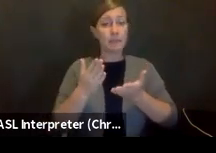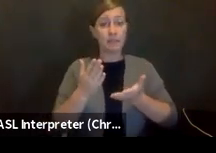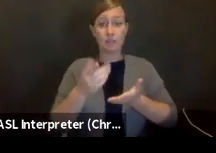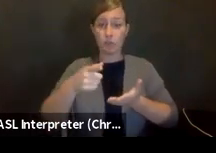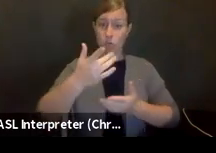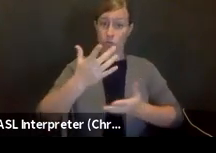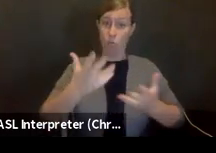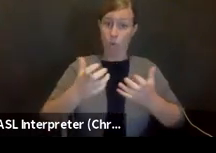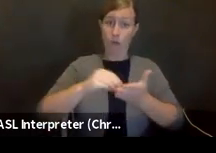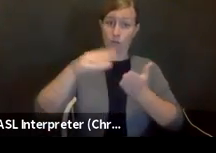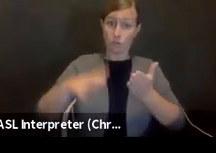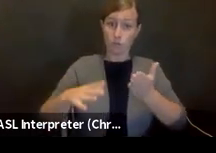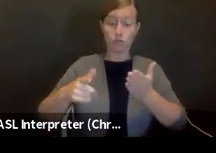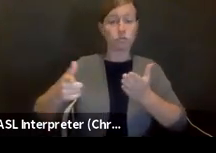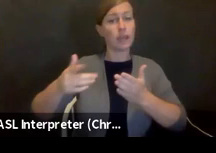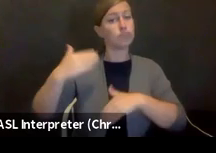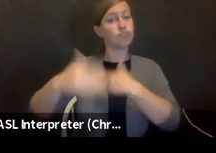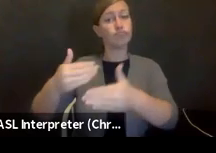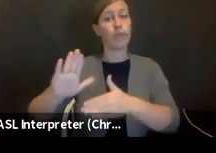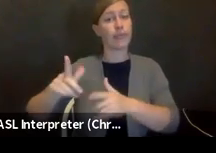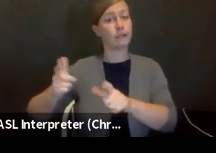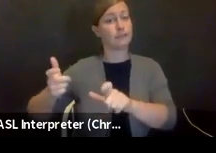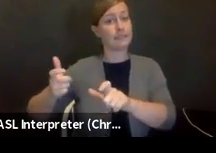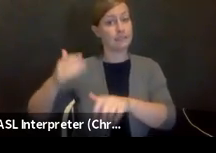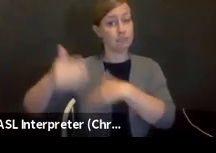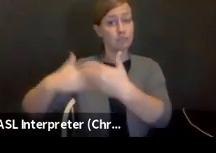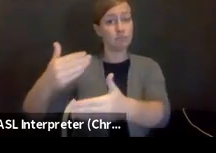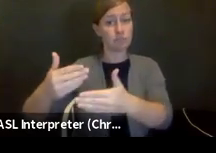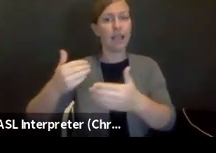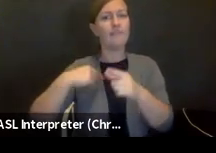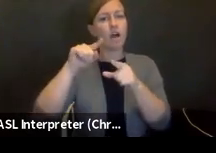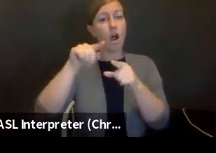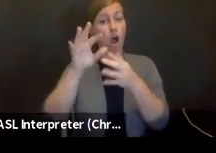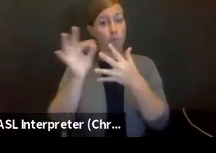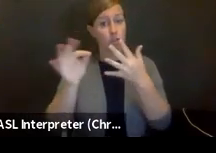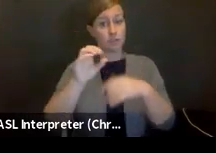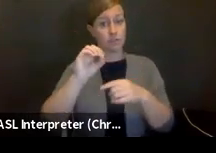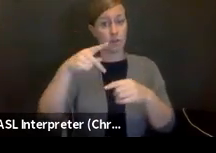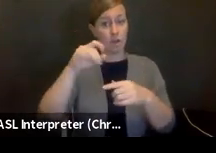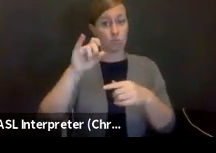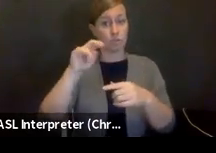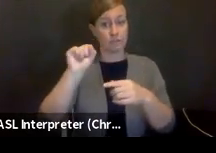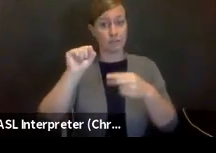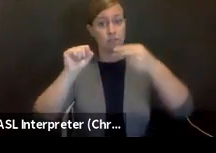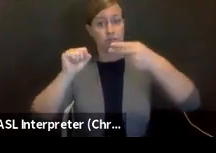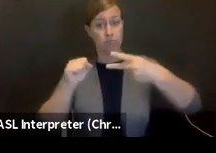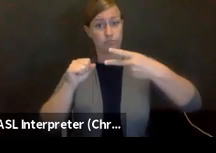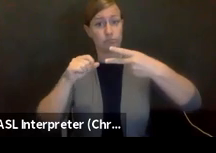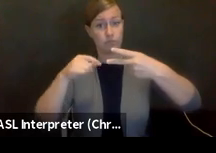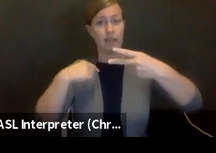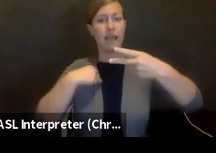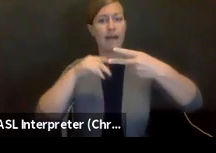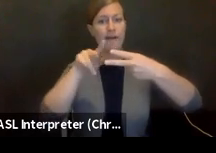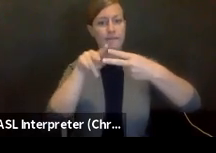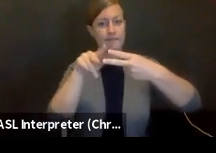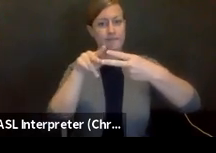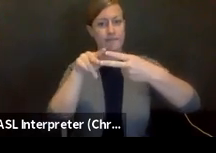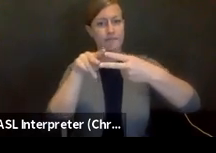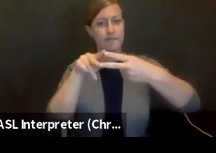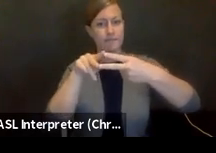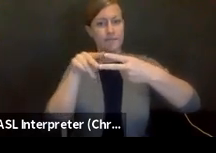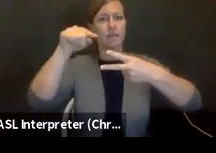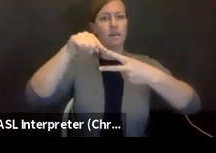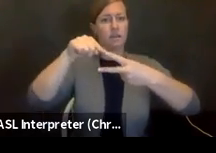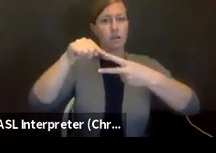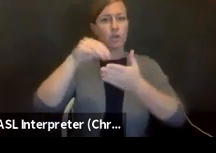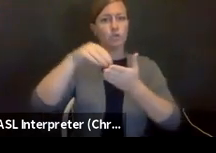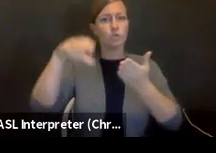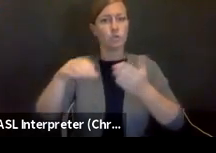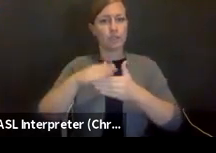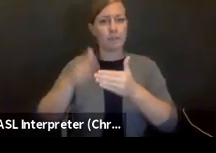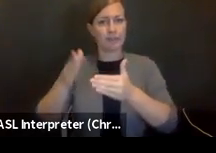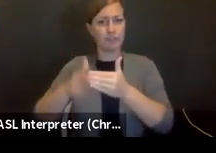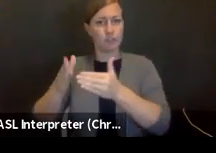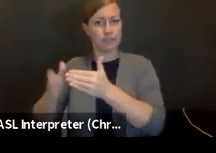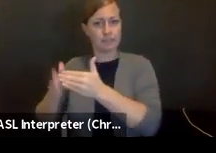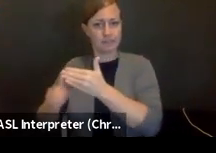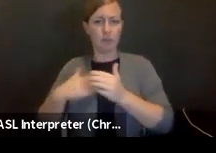ESD 189 - Amy Colburn: Really kind of at a self paced. If you go up to options. There's this option right above saving to resources for student completion. So I'm just going to open this so we can look at it real quick.